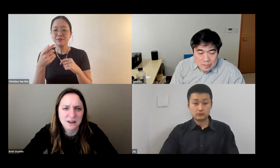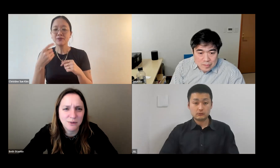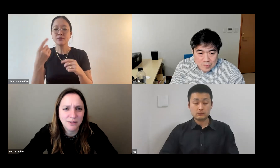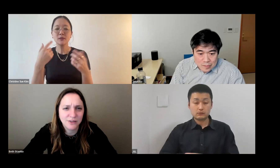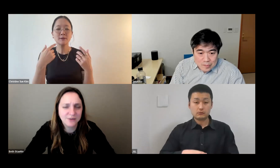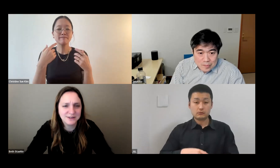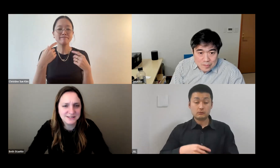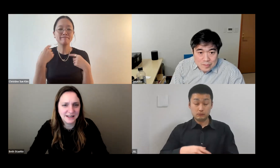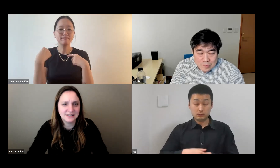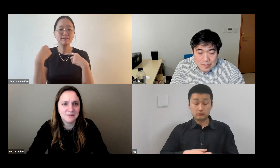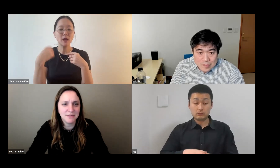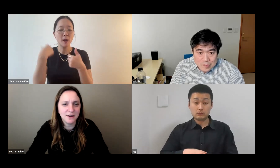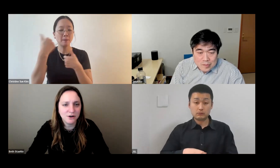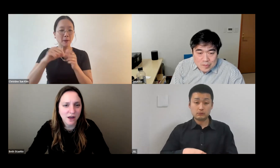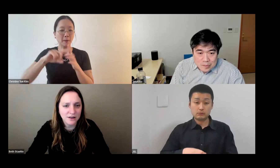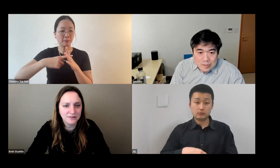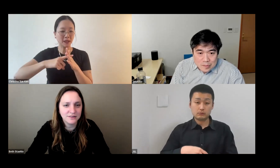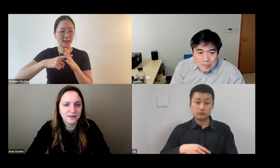whether they were saying something or not.